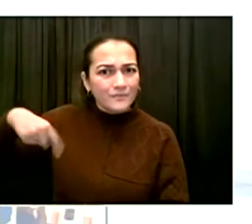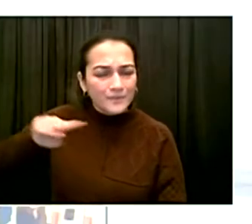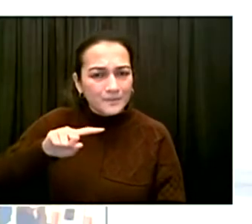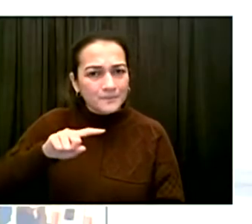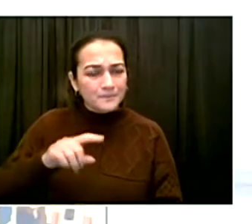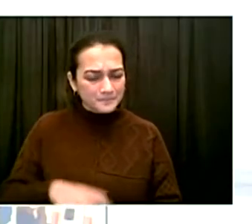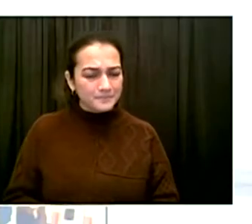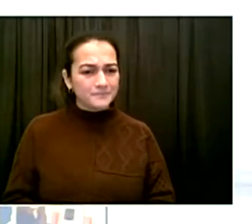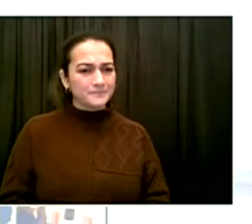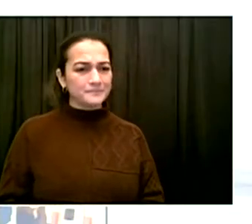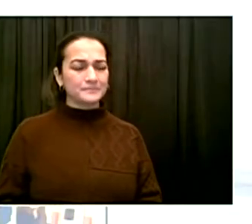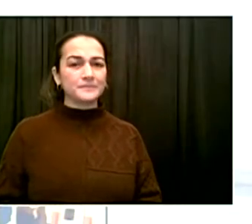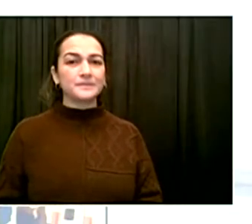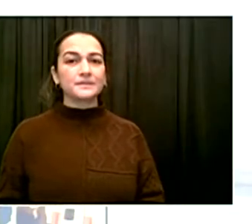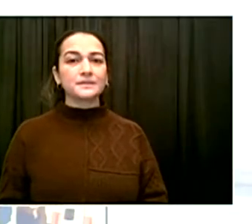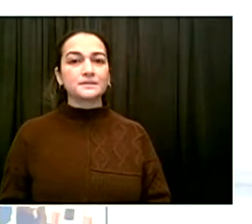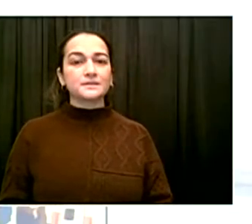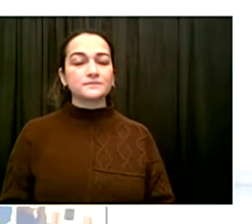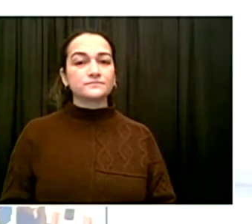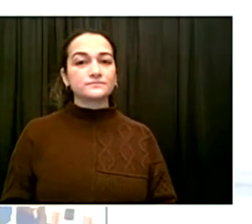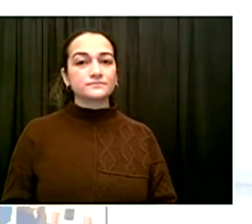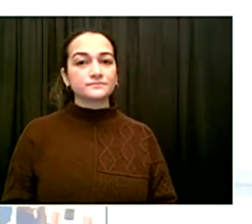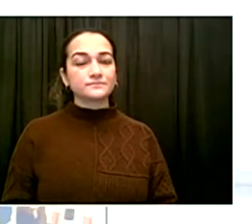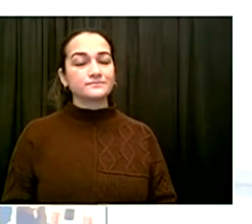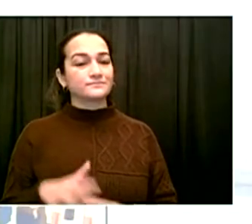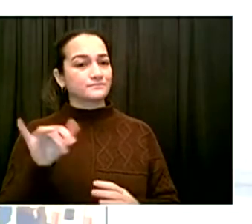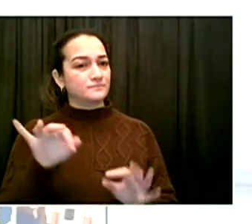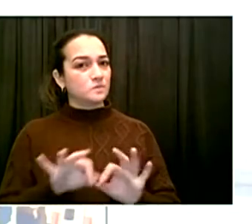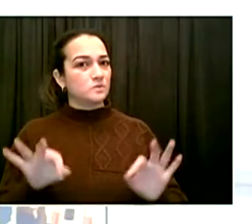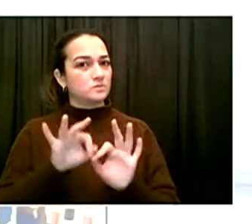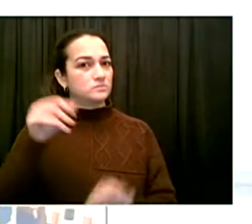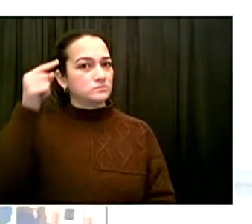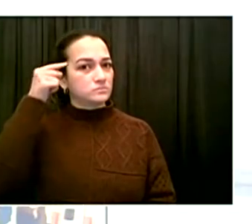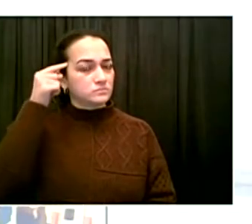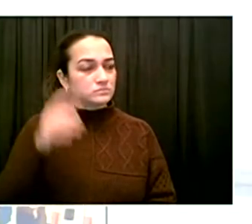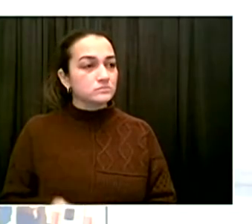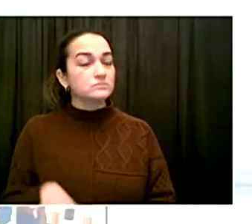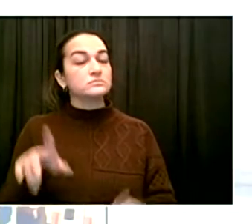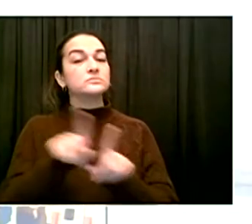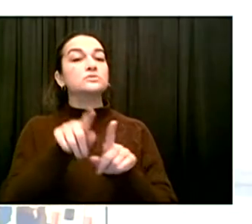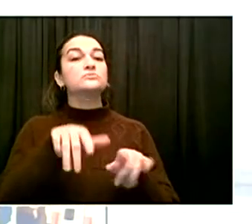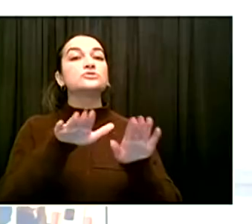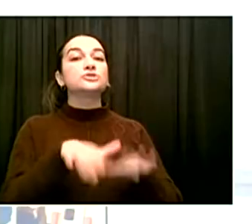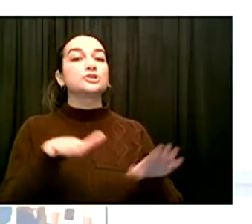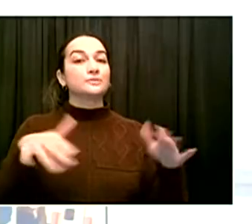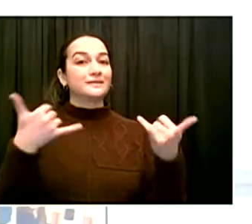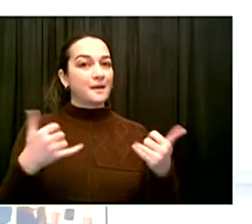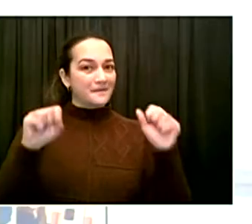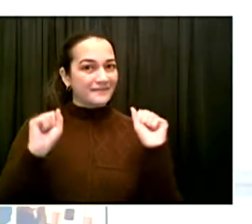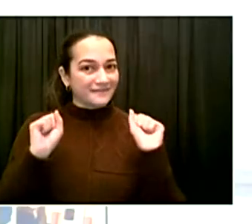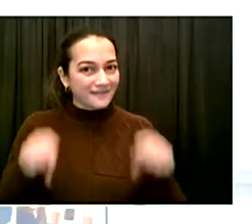PEDIATRICIANS SPEAK WITH THEIR PATIENTS AND FAMILIES ABOUT VACCINATION FOR 5 TO 11-YEAR- OLDS. MEDICAID WILL REIMBURSE PEDIATRICIANS HAVING